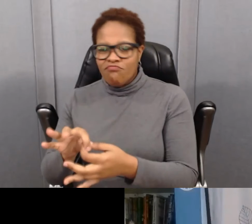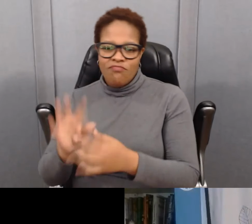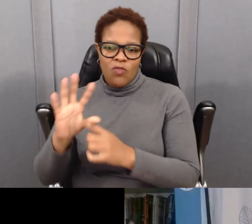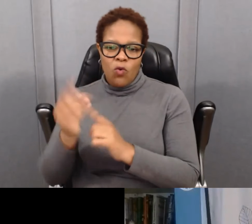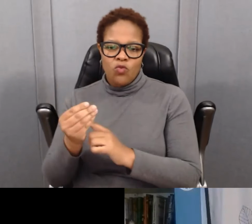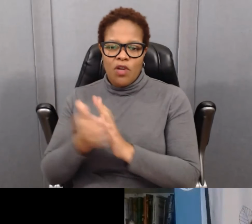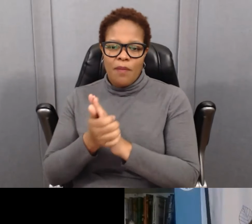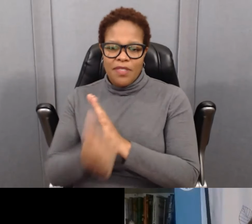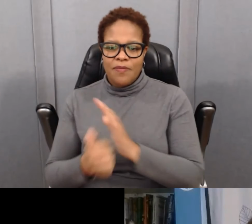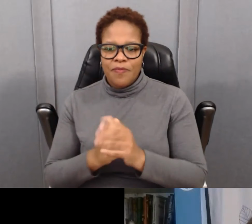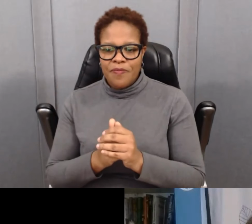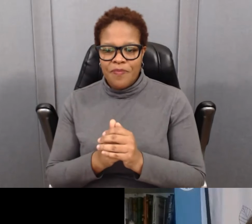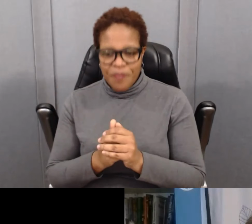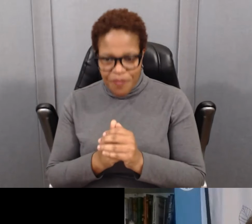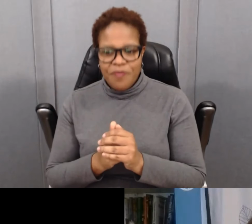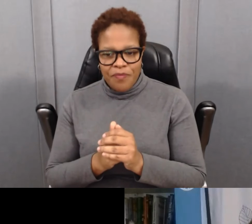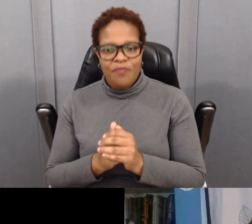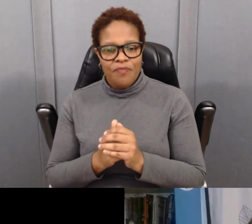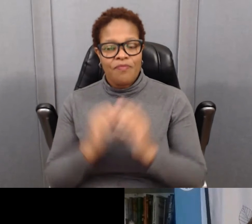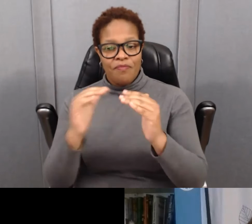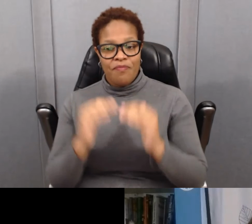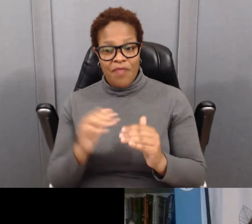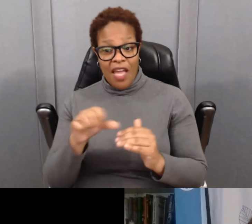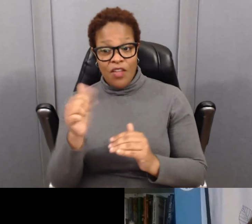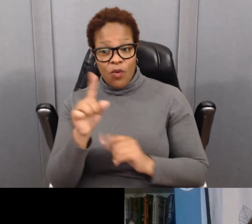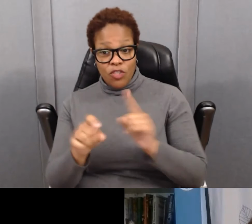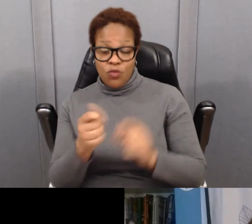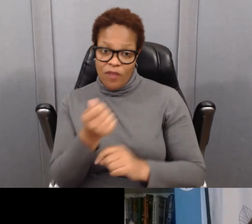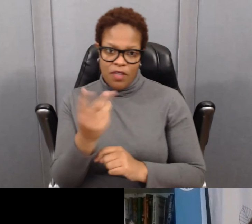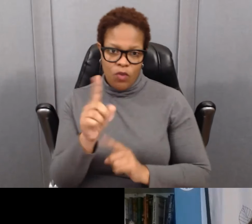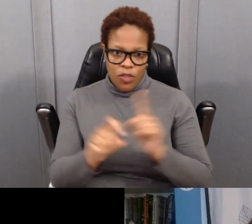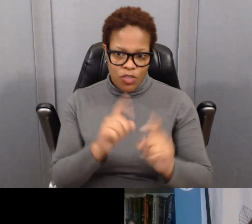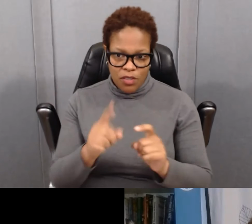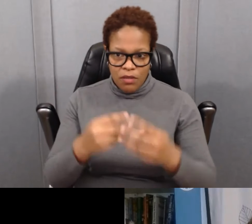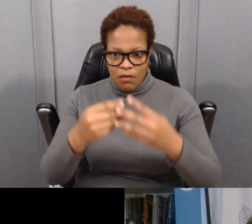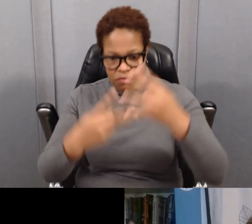Great, we have another question, whoops. We have a couple questions, they keep going by so quickly.